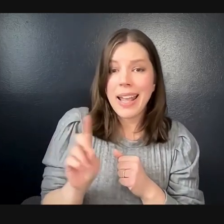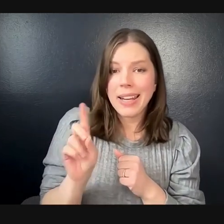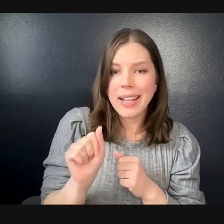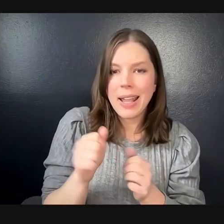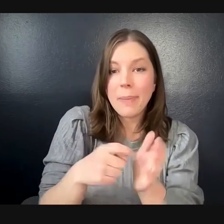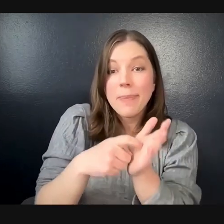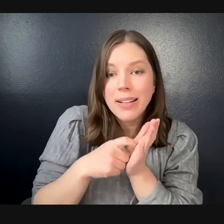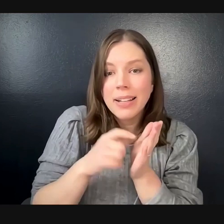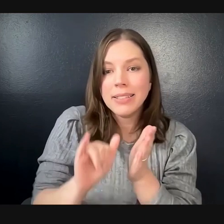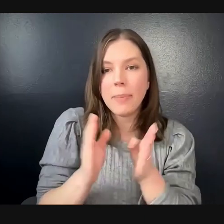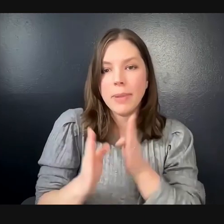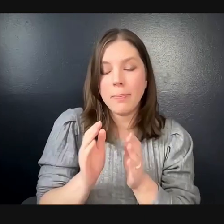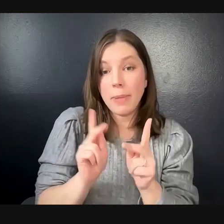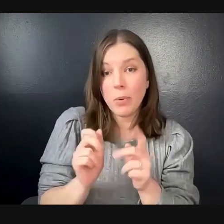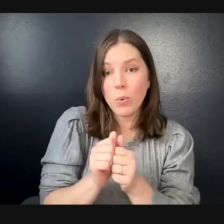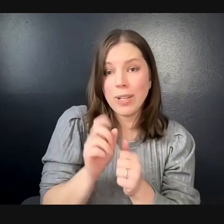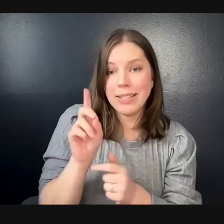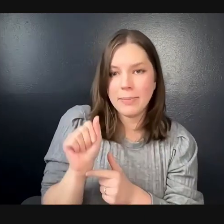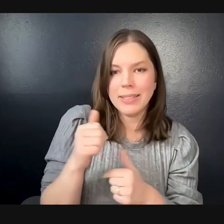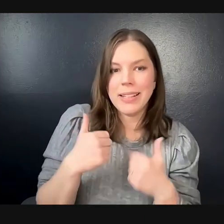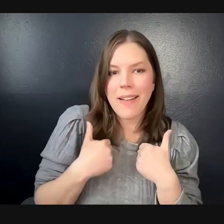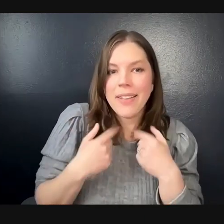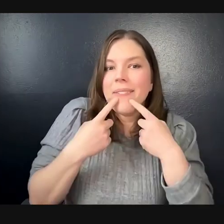The ADA mandates that people with disabilities